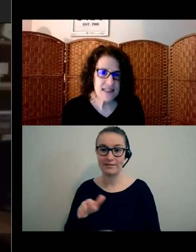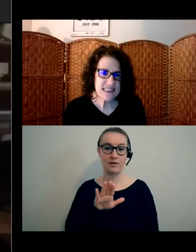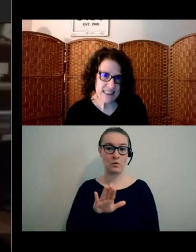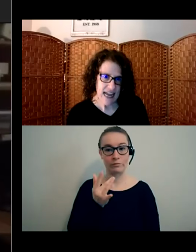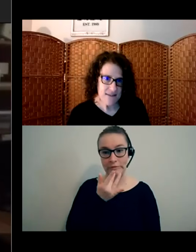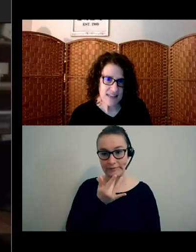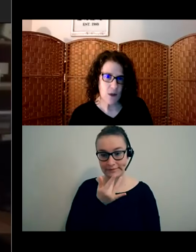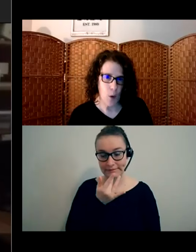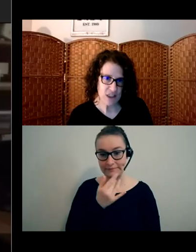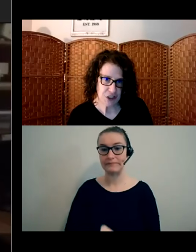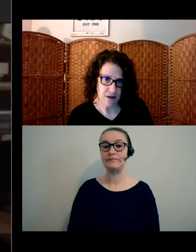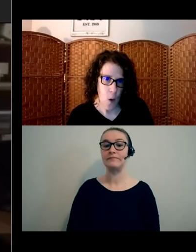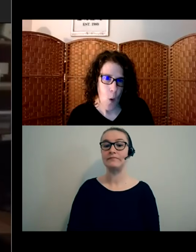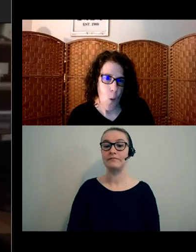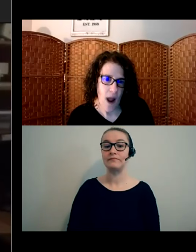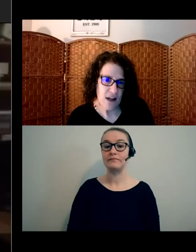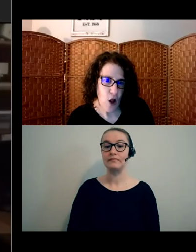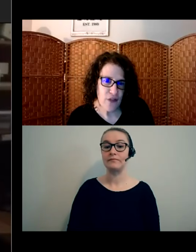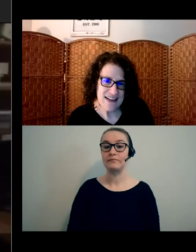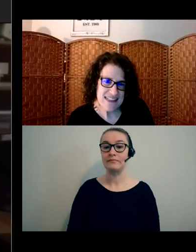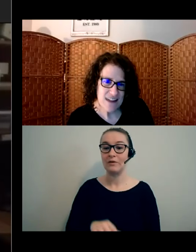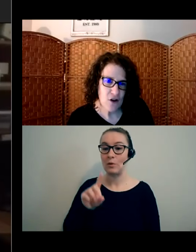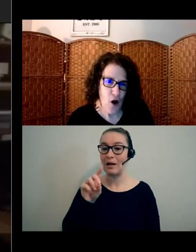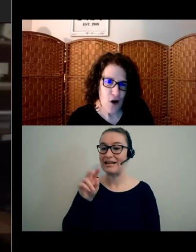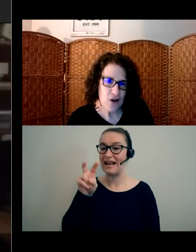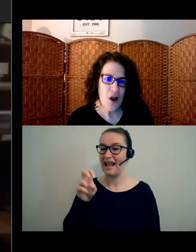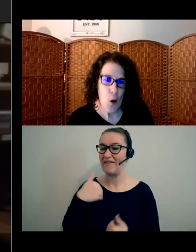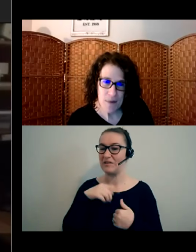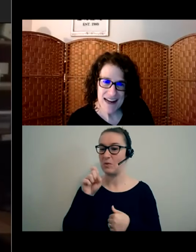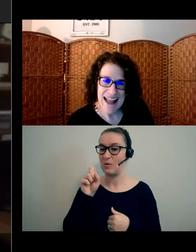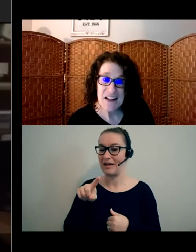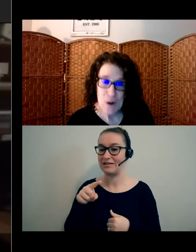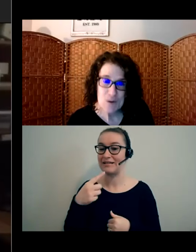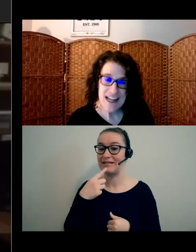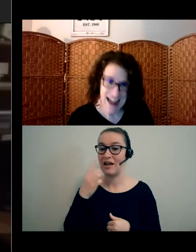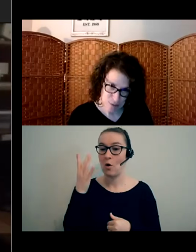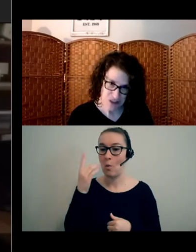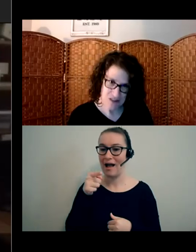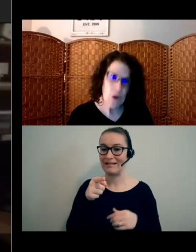Let's see, Dave has a question. "Why are these called 'open' and 'closed' captions,